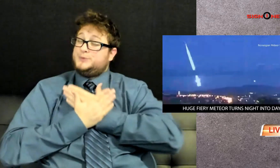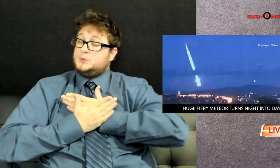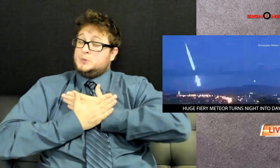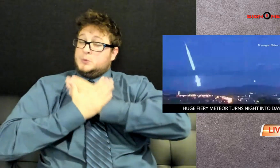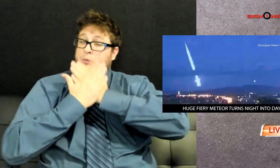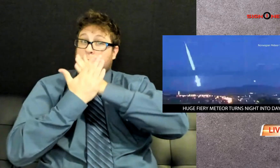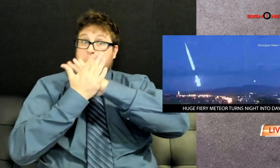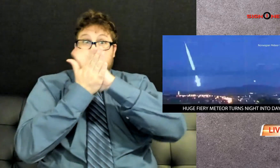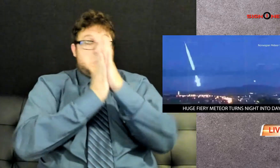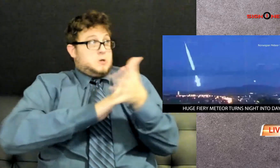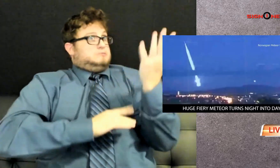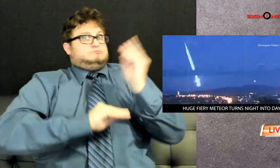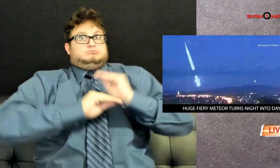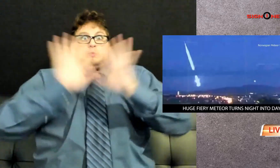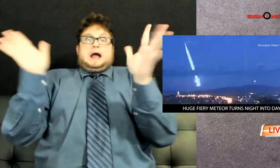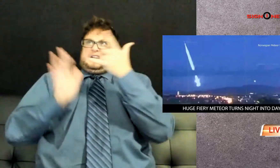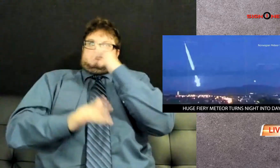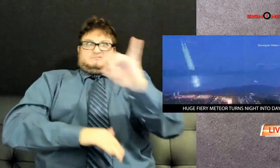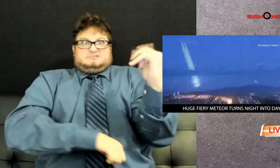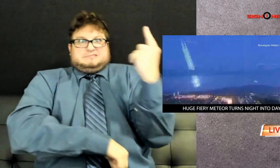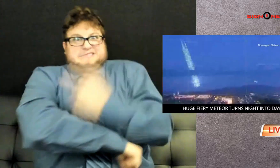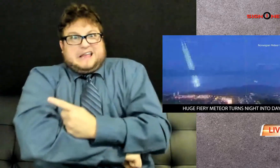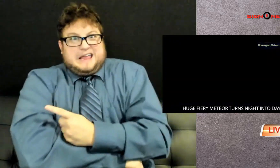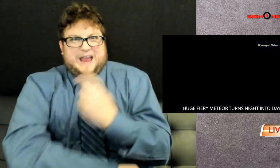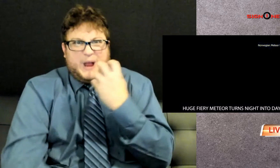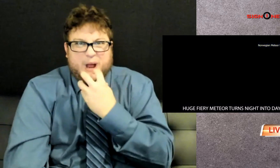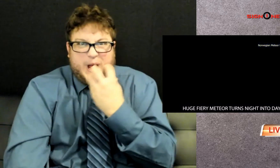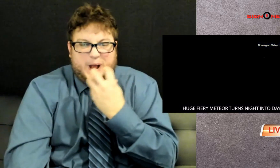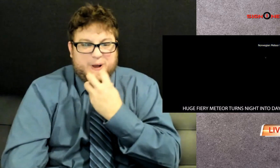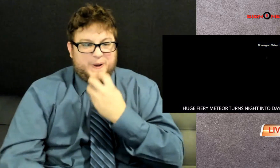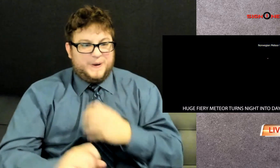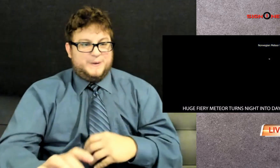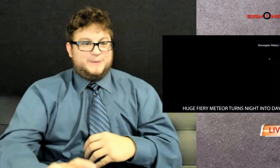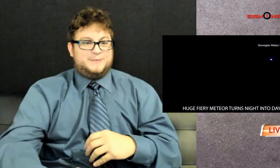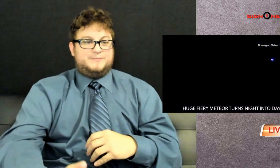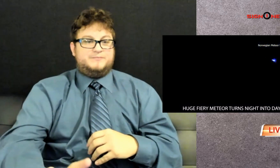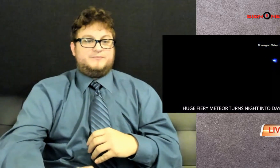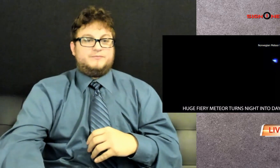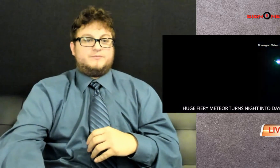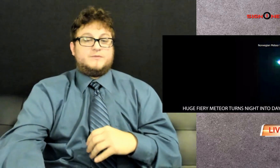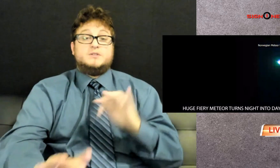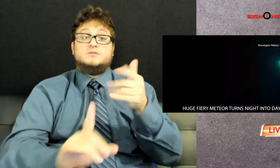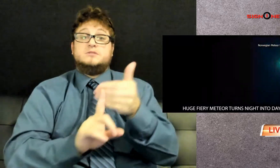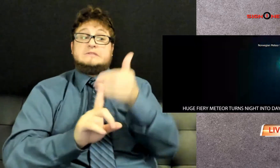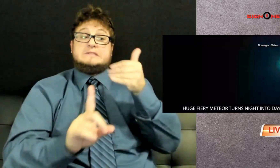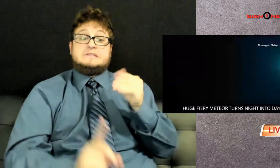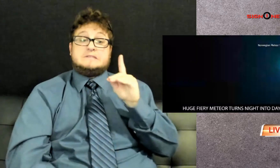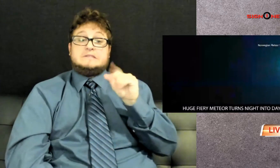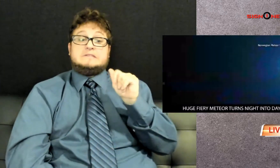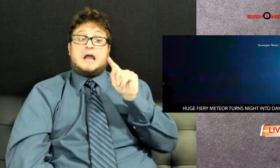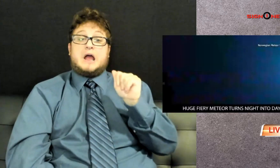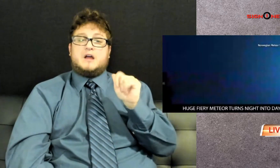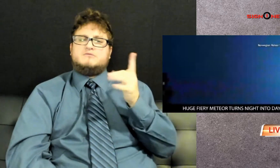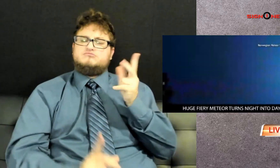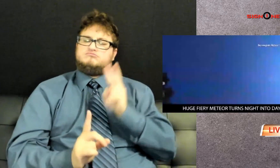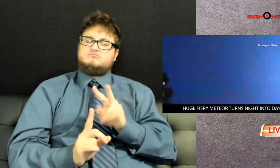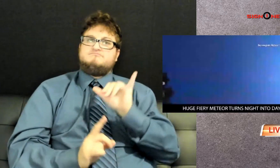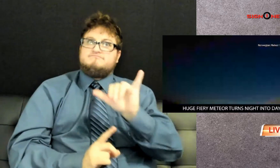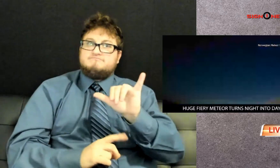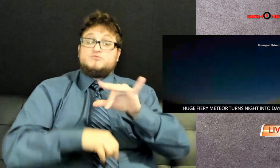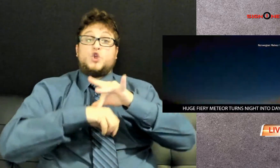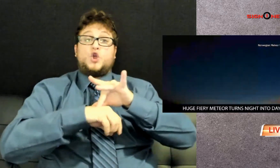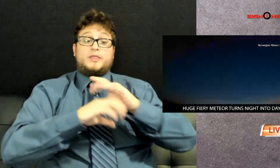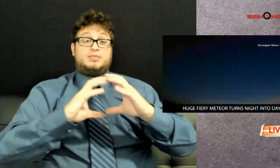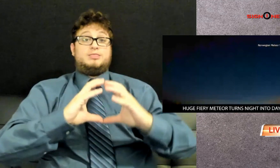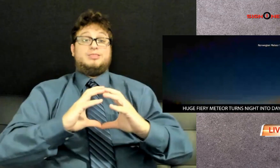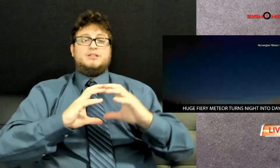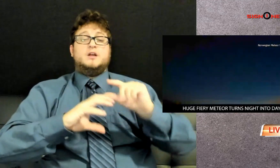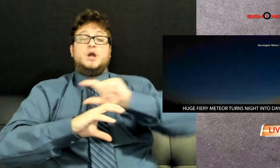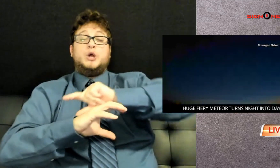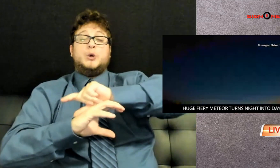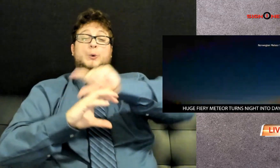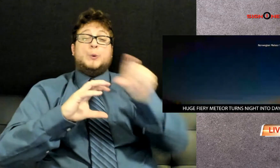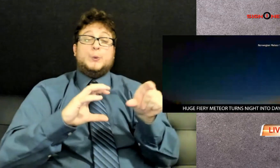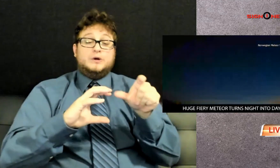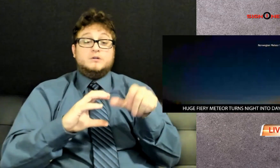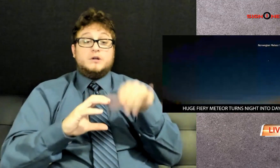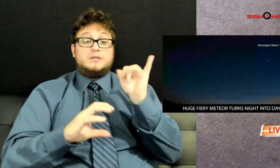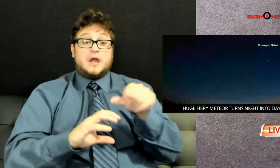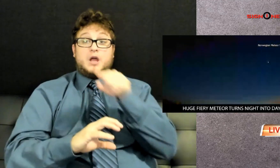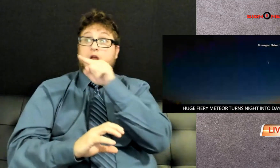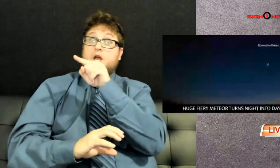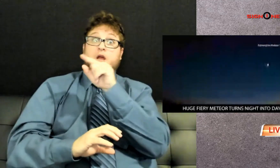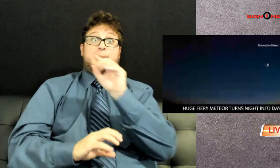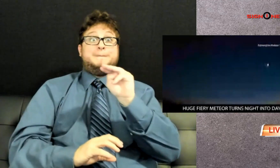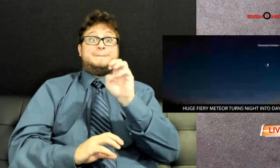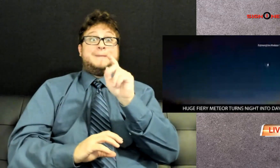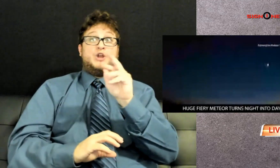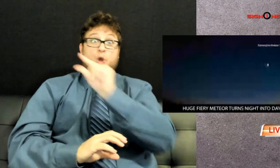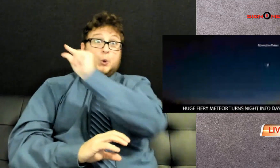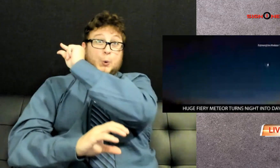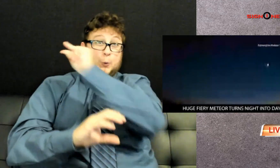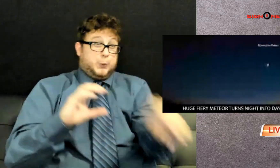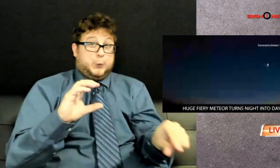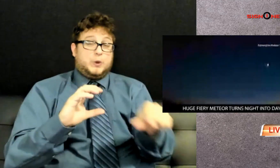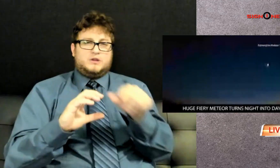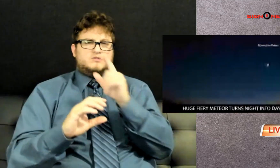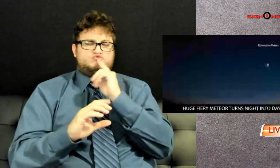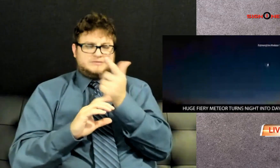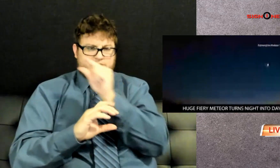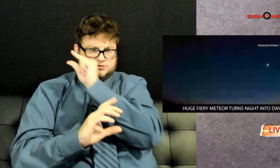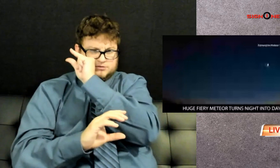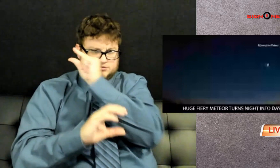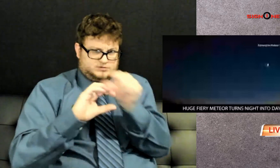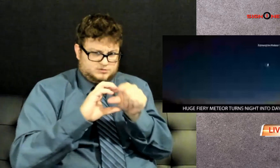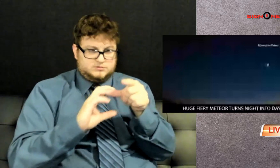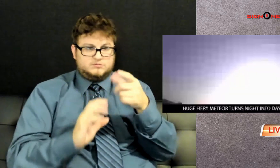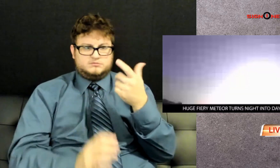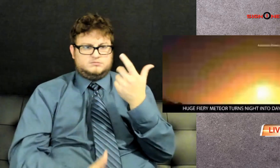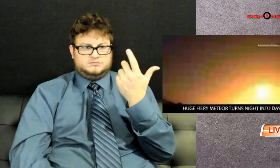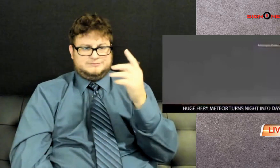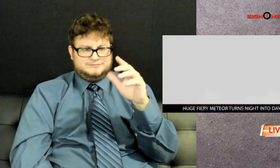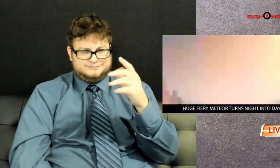it momentarily turned night into day